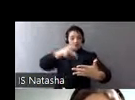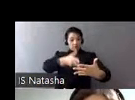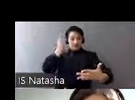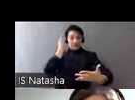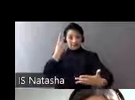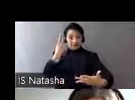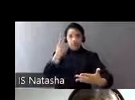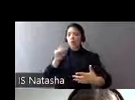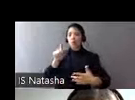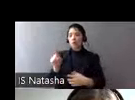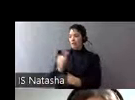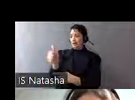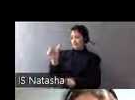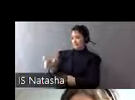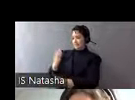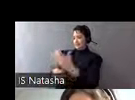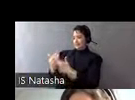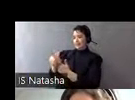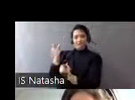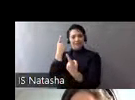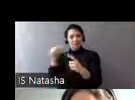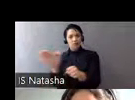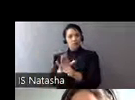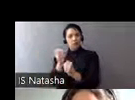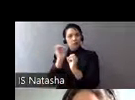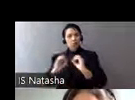that might not interpret it fully as the community wants.